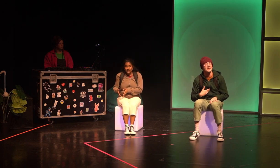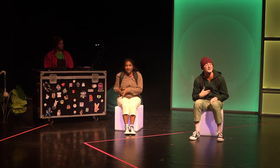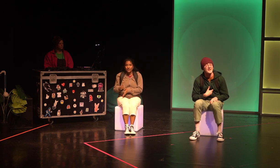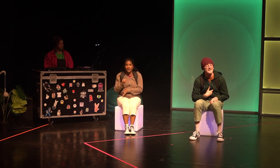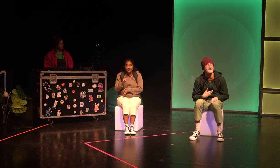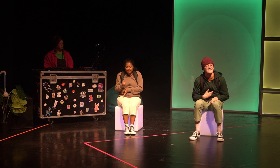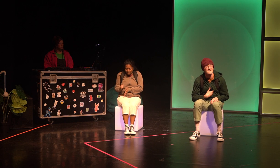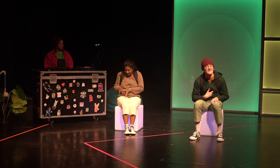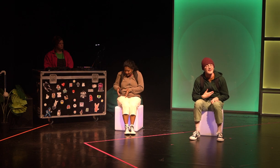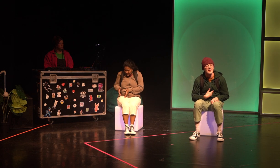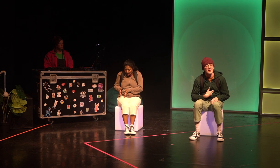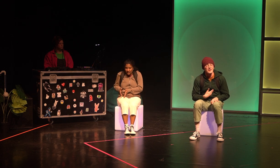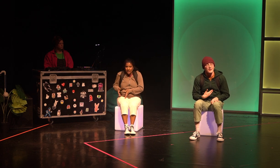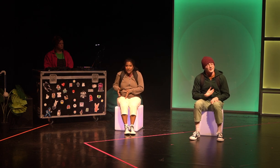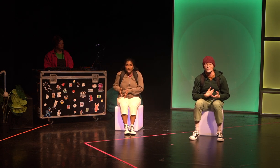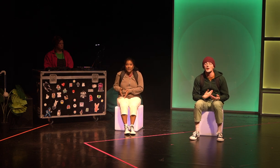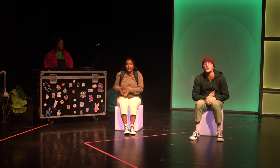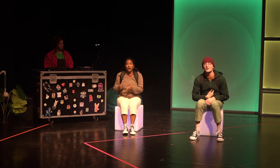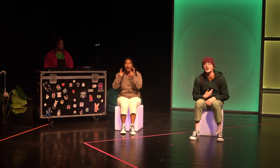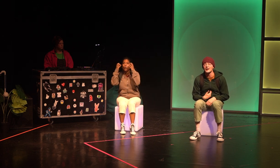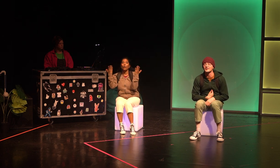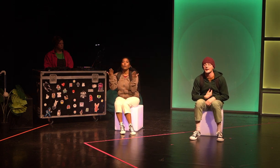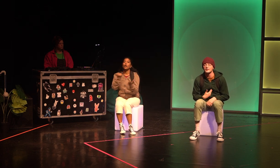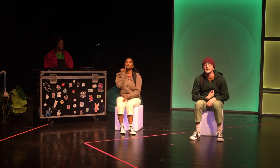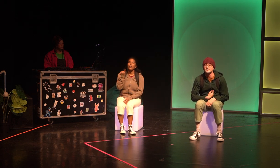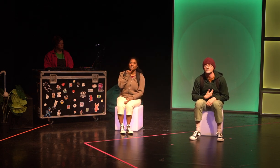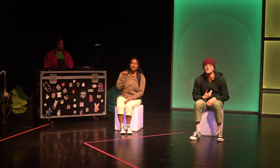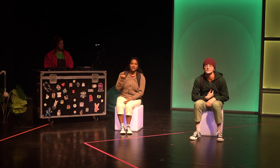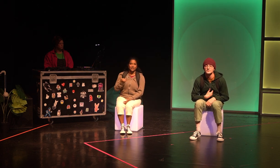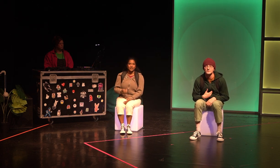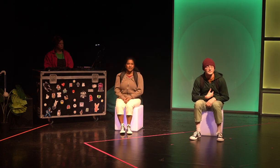into me so I Googled the address and...